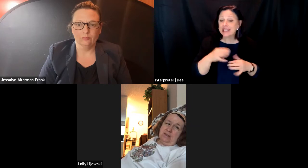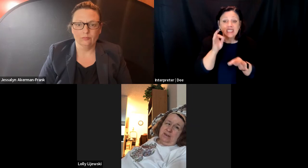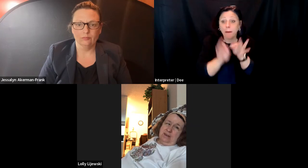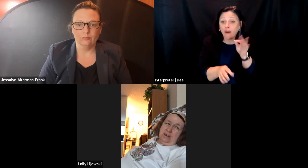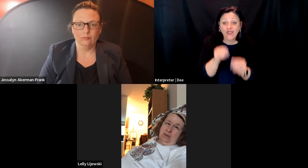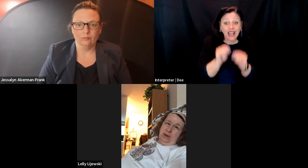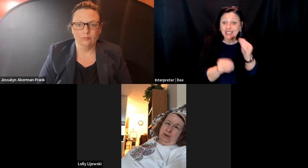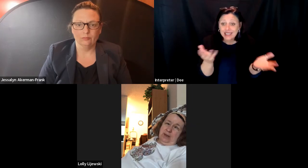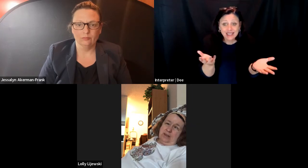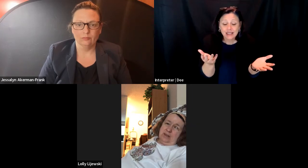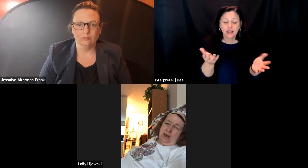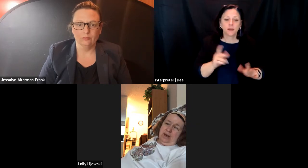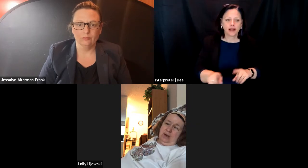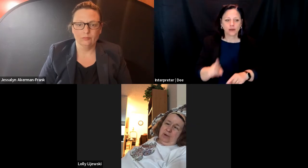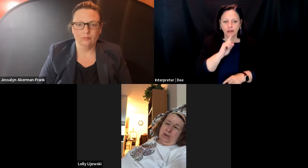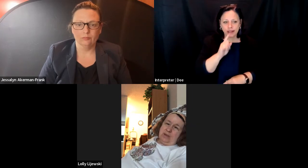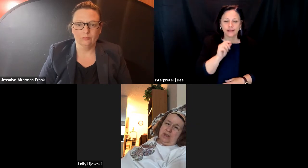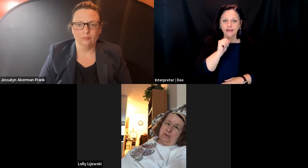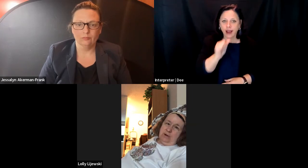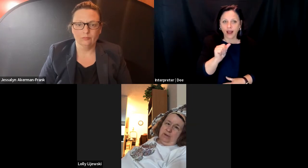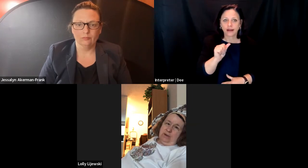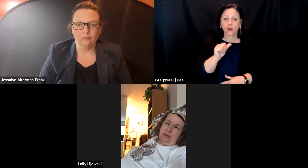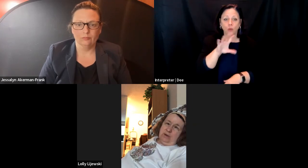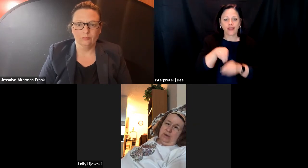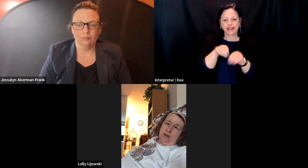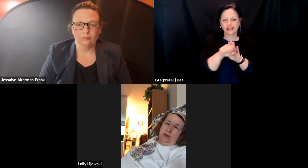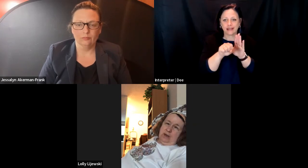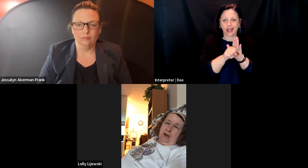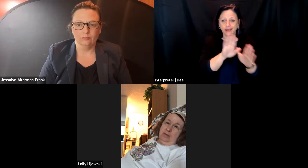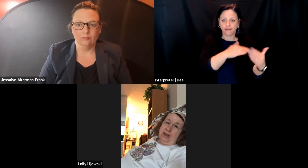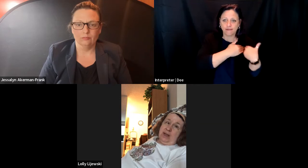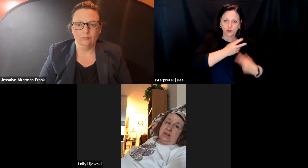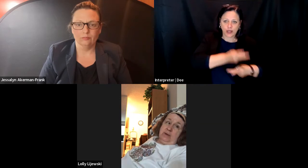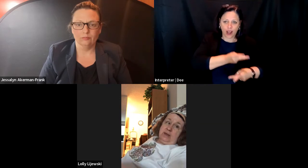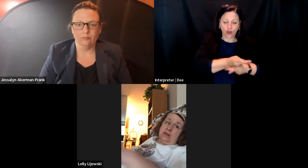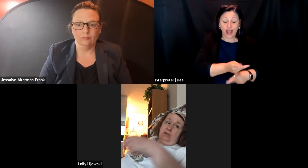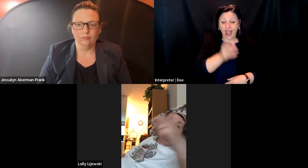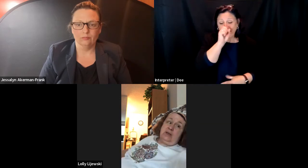So, for me, I have no idea if they're charging and I'll take one out in the morning and it hasn't charged.